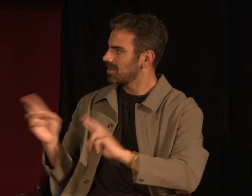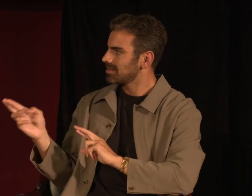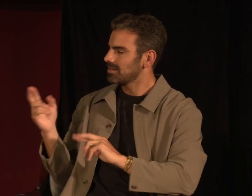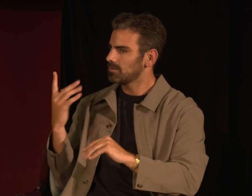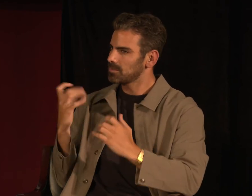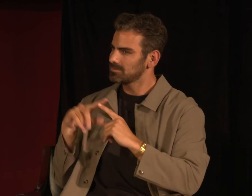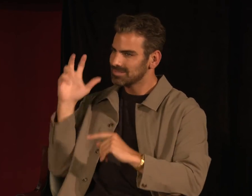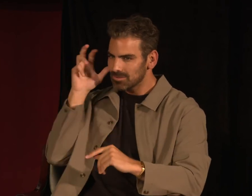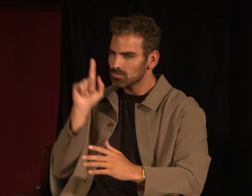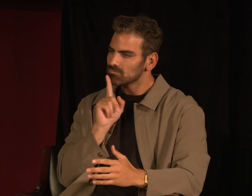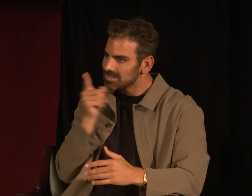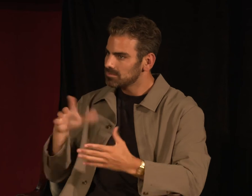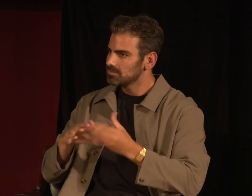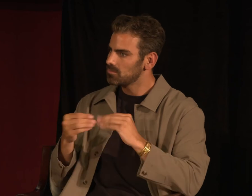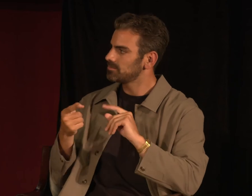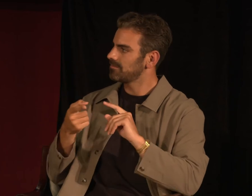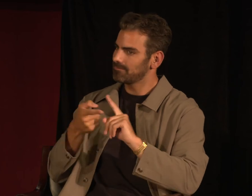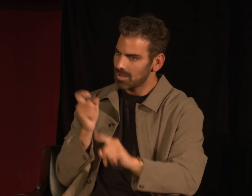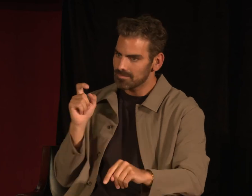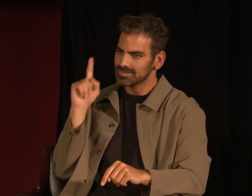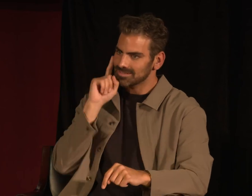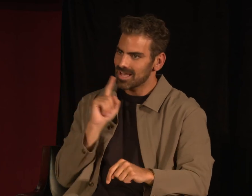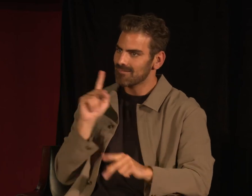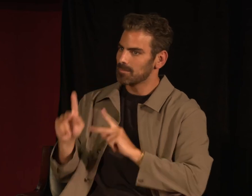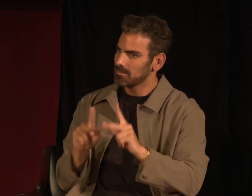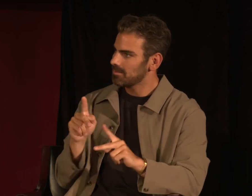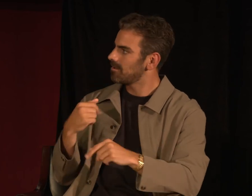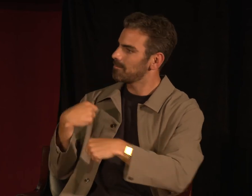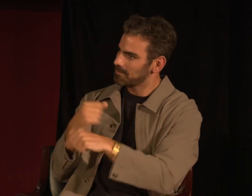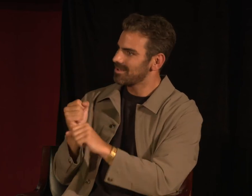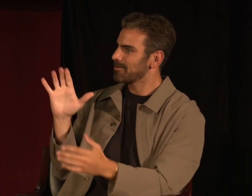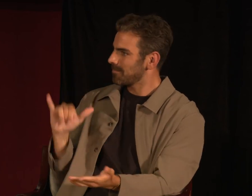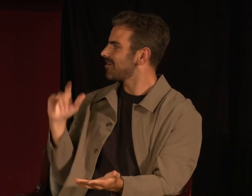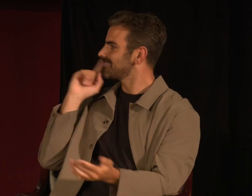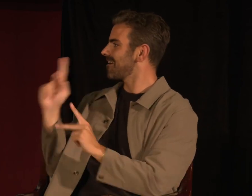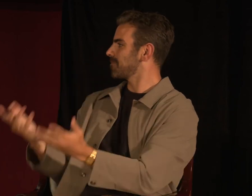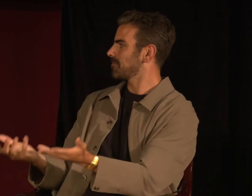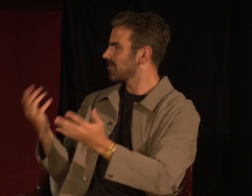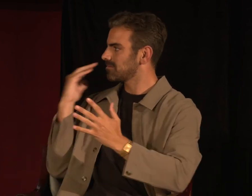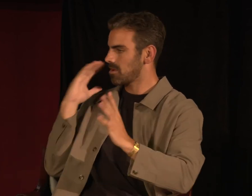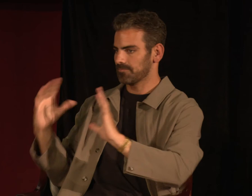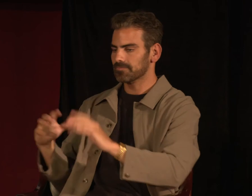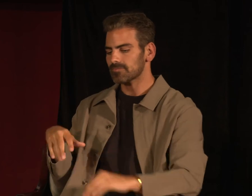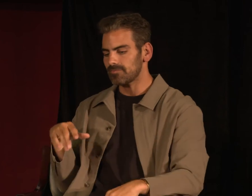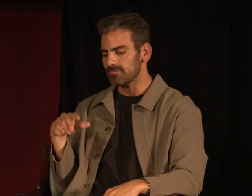hearing people now are ready. They're ready to hear true and authentic stories from our community and from Deaf people that are about Deaf people